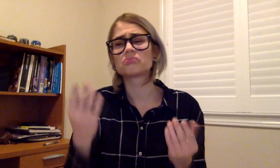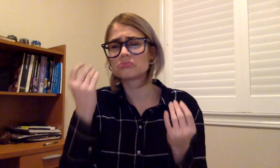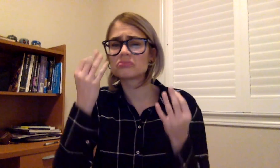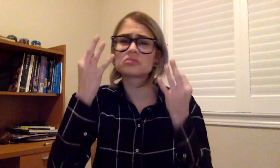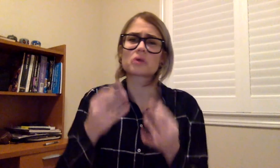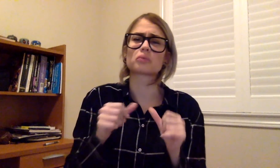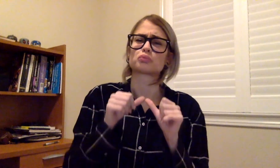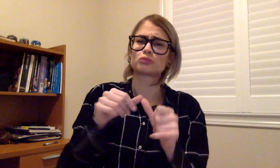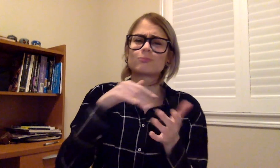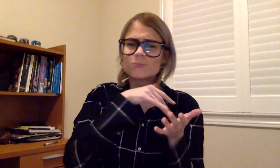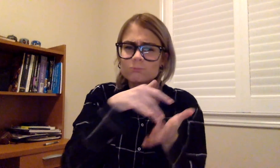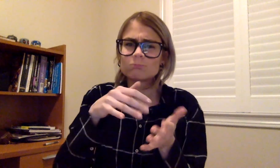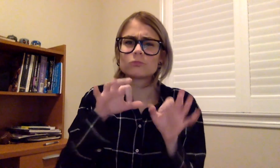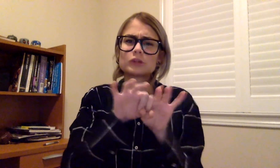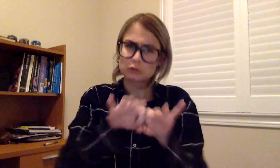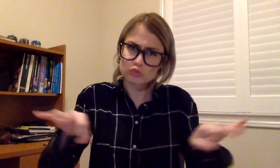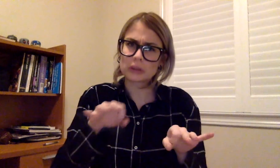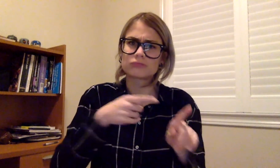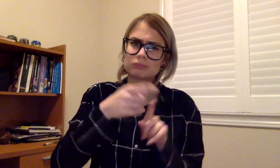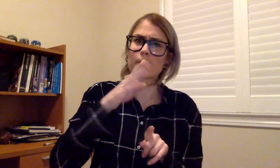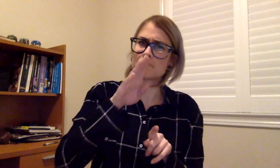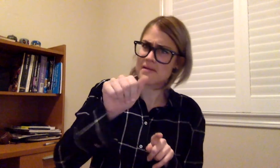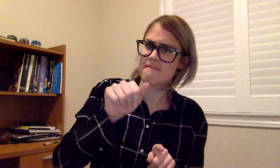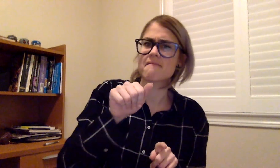Then I decided to continue with the studying to receive a bachelor degree (BA).